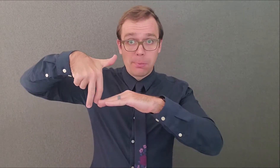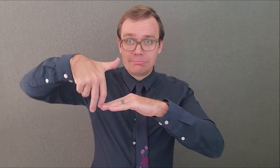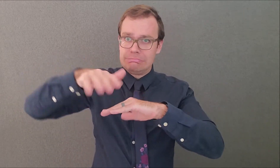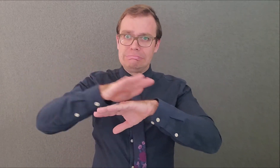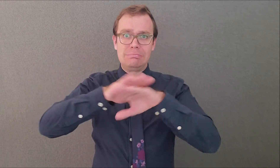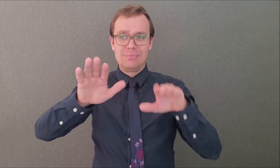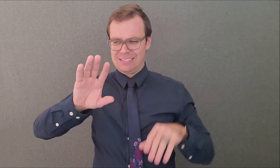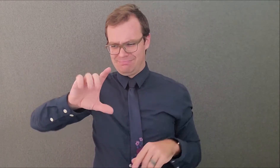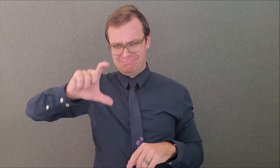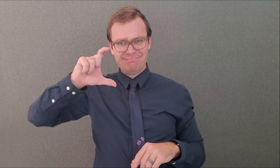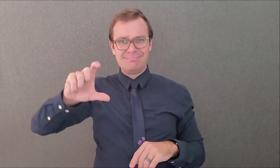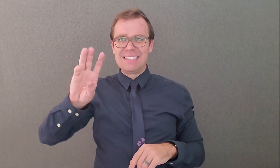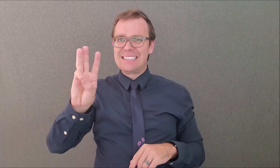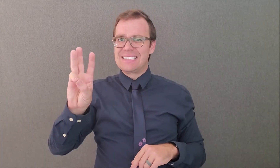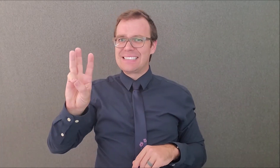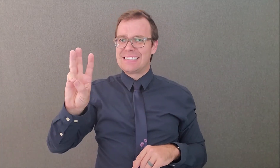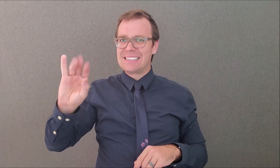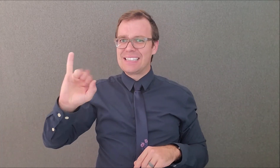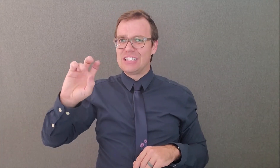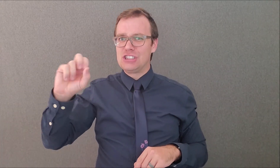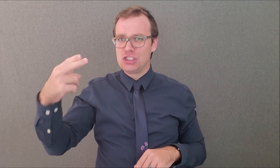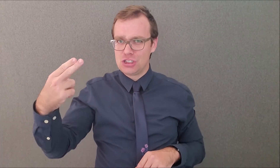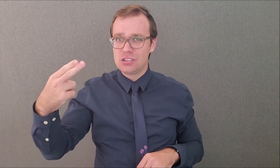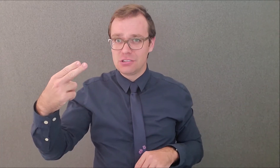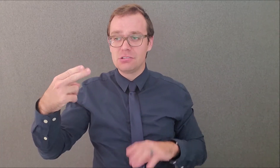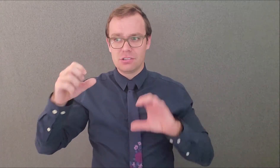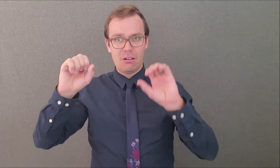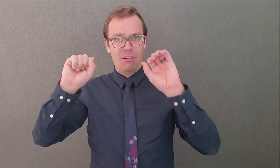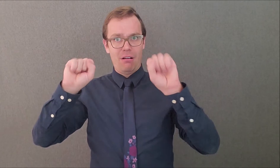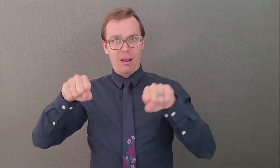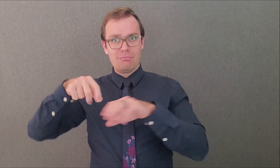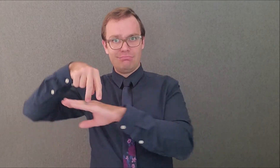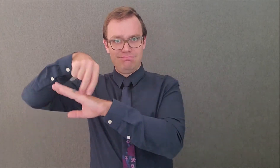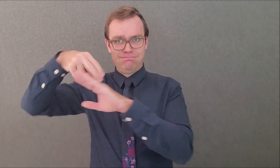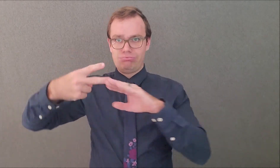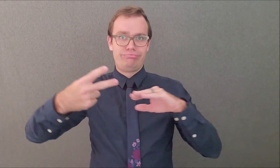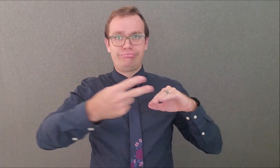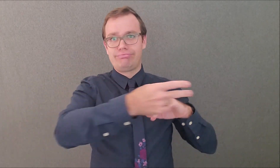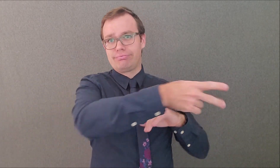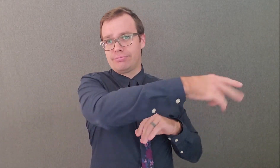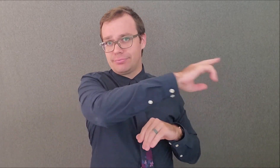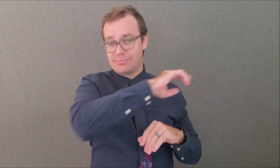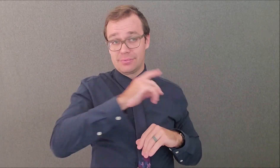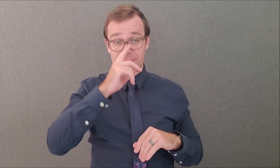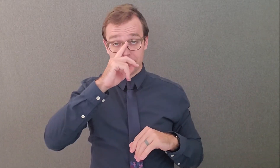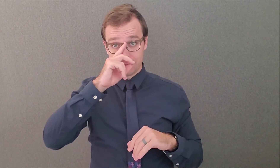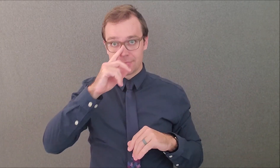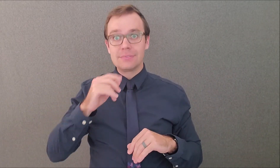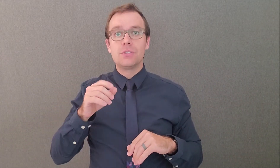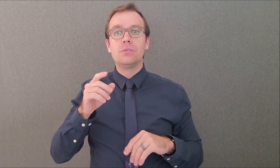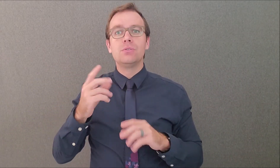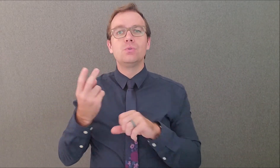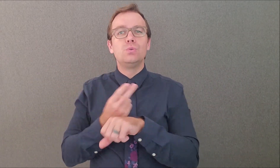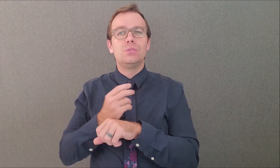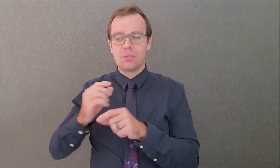If you have to walk in water, walk where the water is not moving. Use a stick to check the firmness